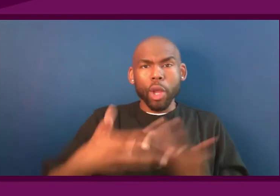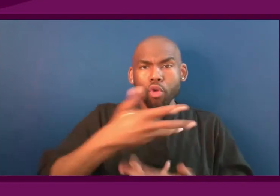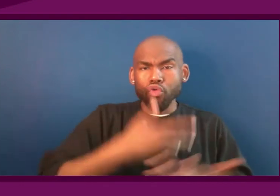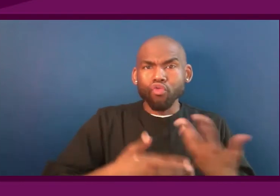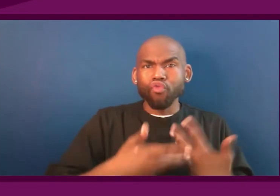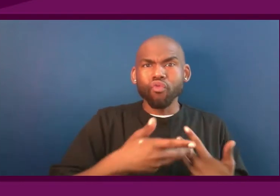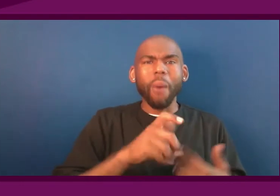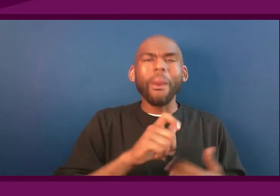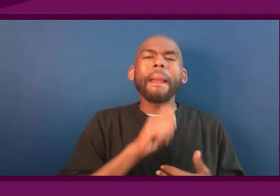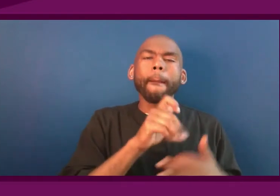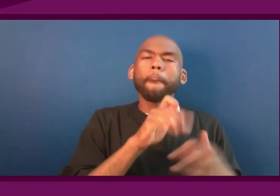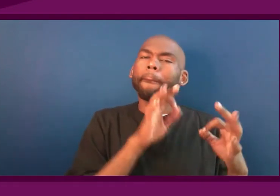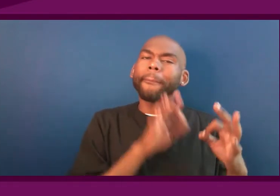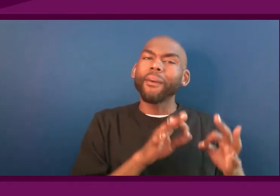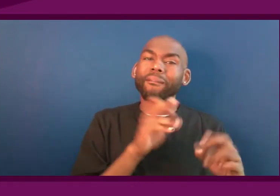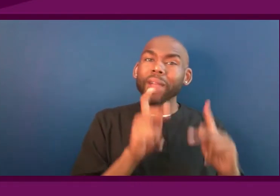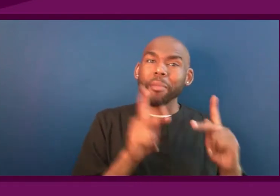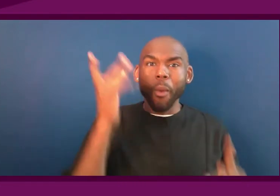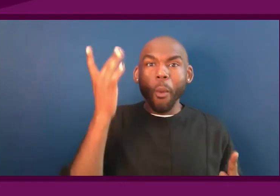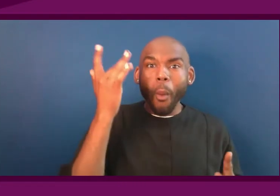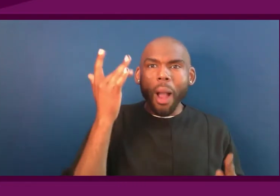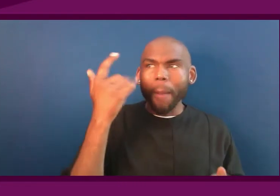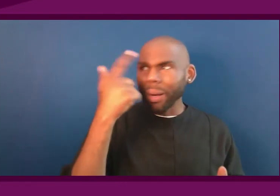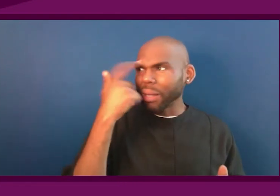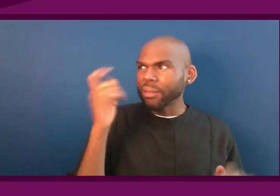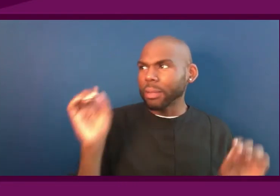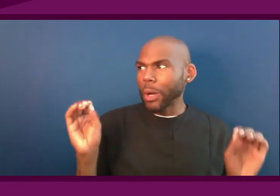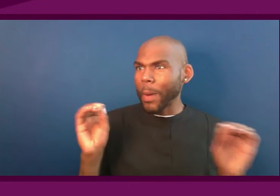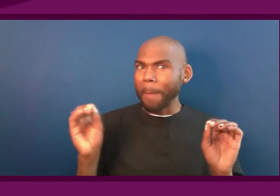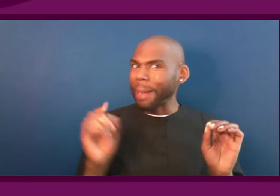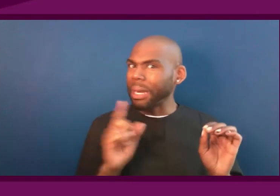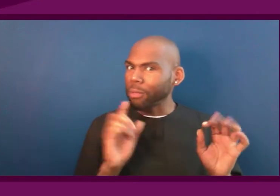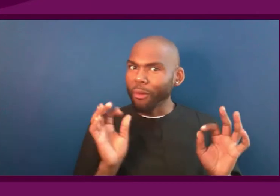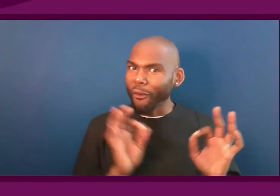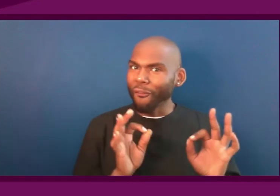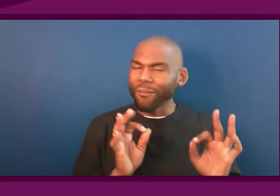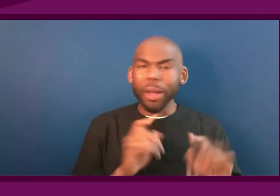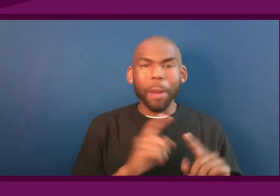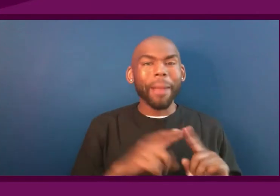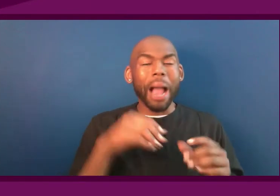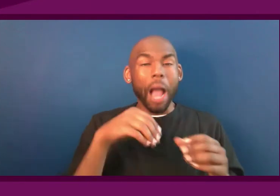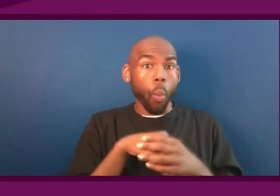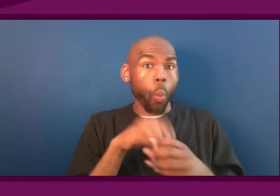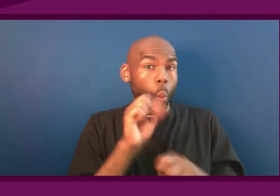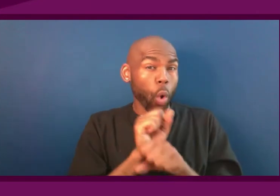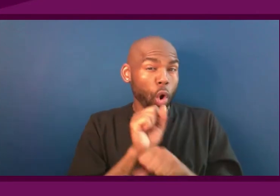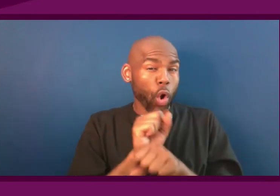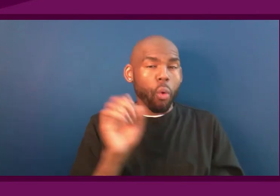disabilities because we had programs to do that. But when my daughter reached middle school in,